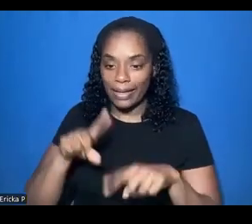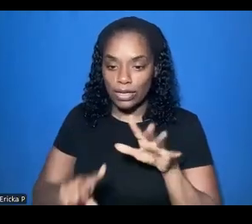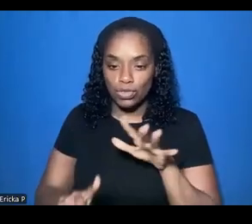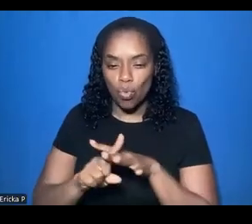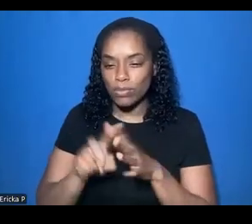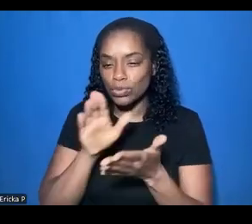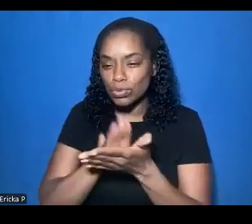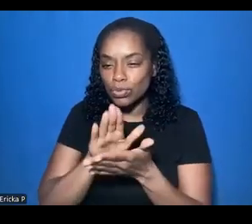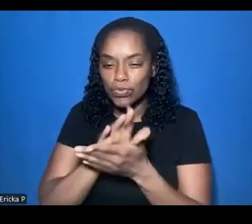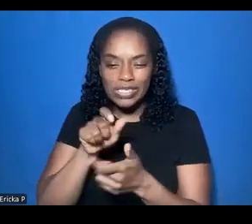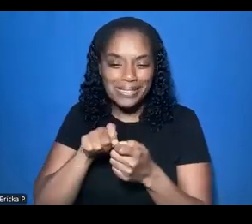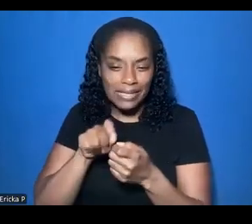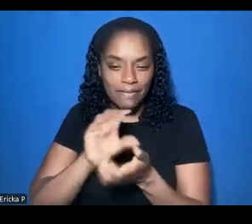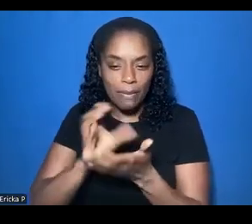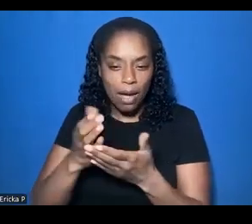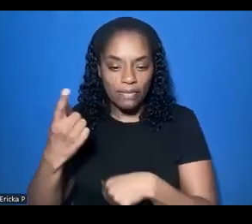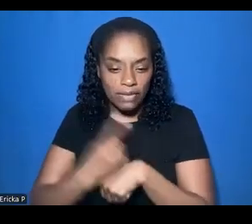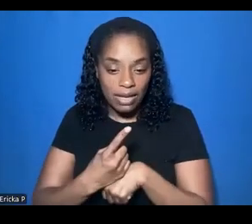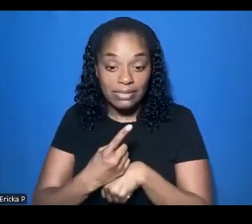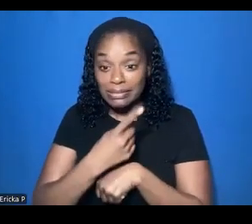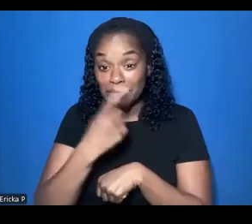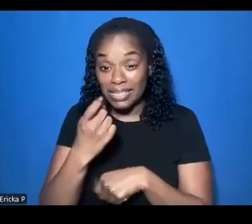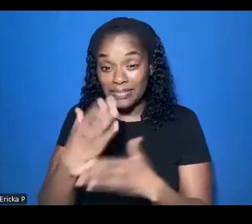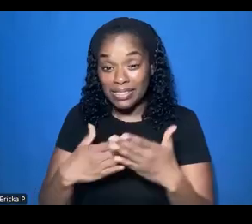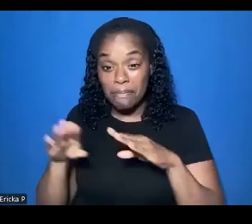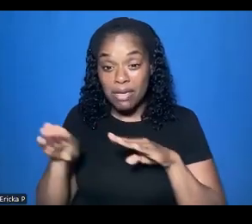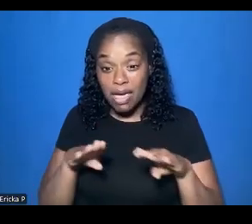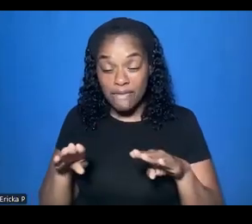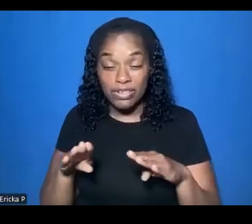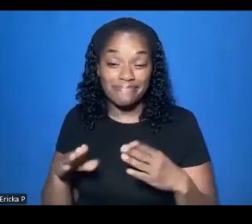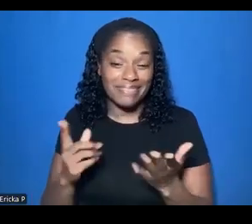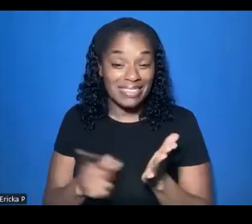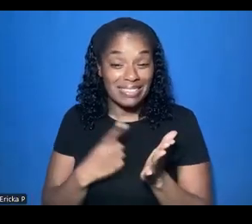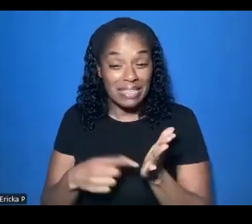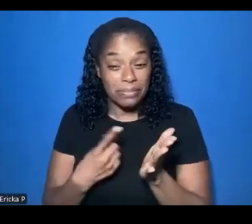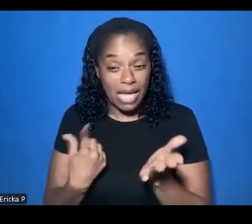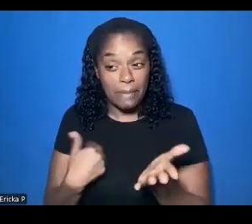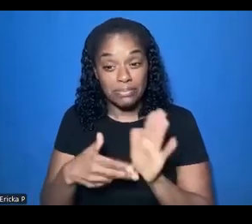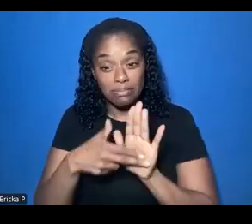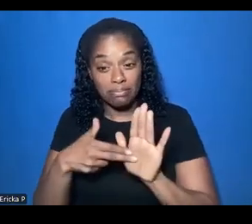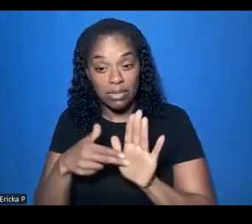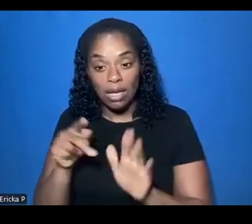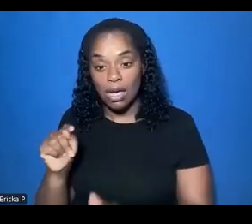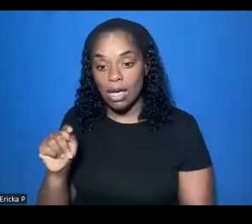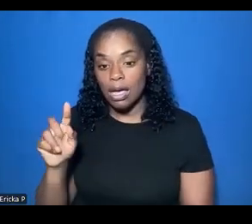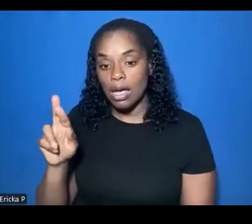We have also heard where, you know, they're marked as truant. Or they may if they miss a lot of school,